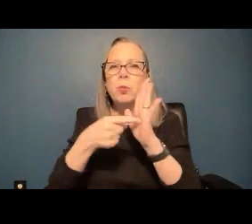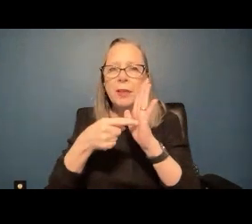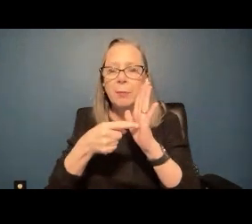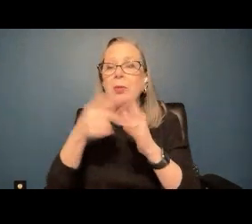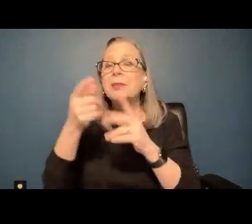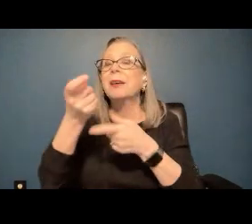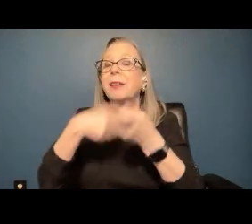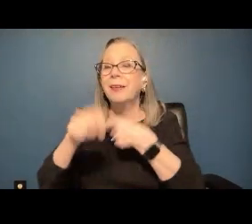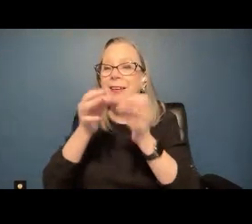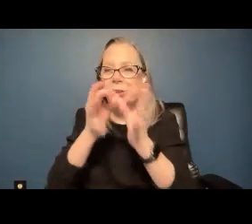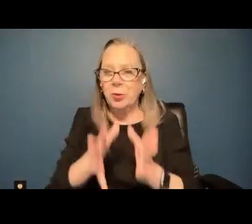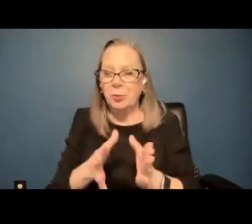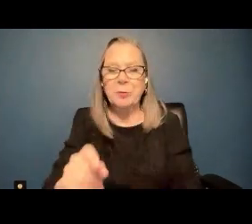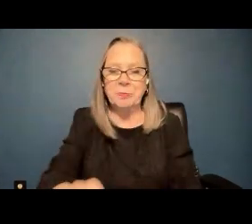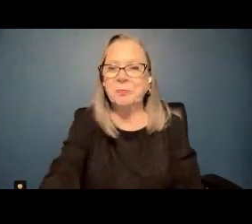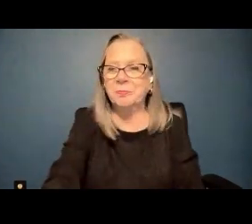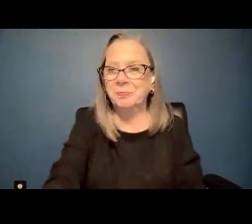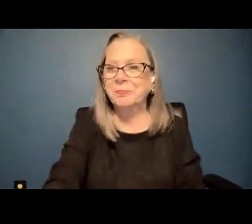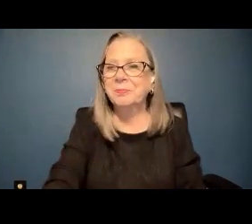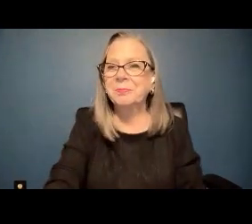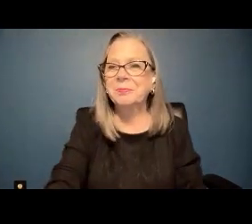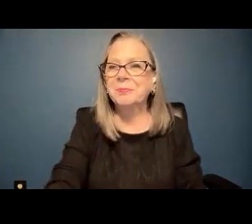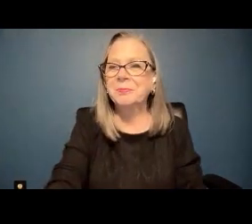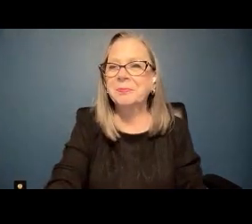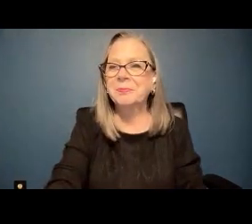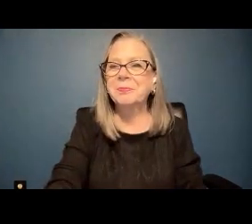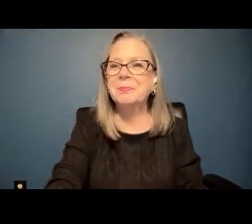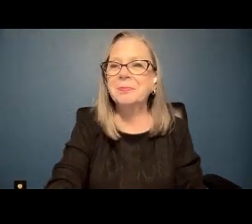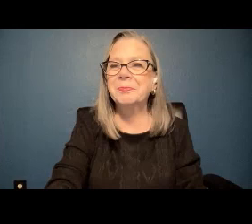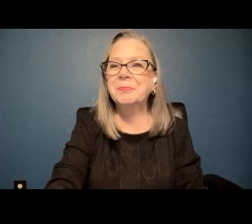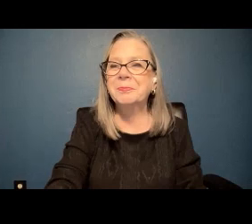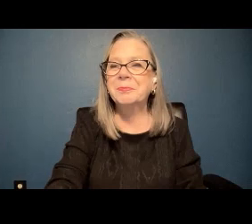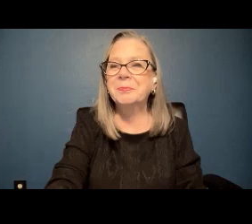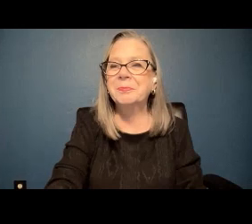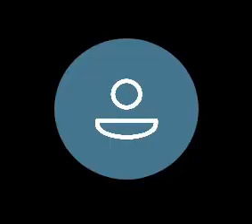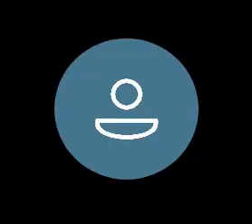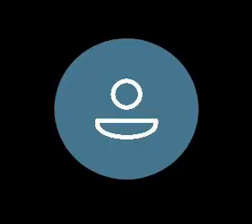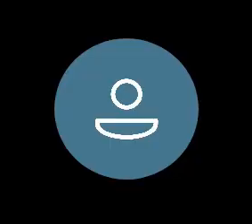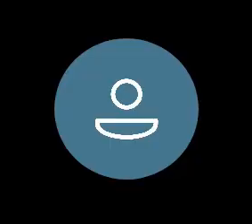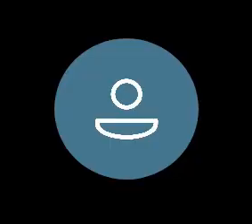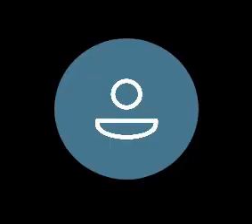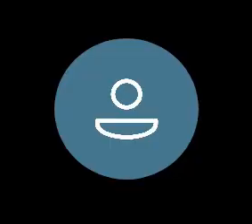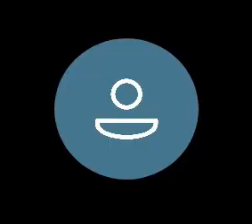When it comes to actually cataloguing the workforce, I'd suggest you follow a standardized approach,